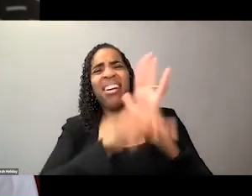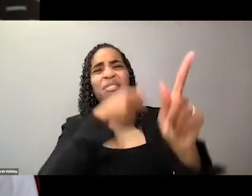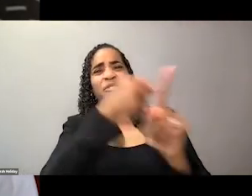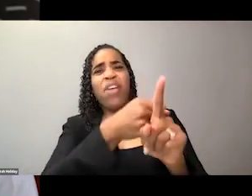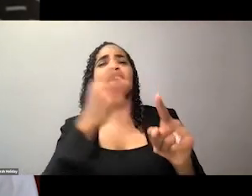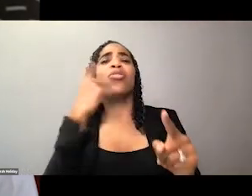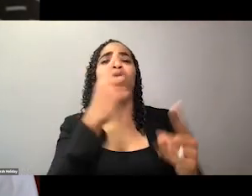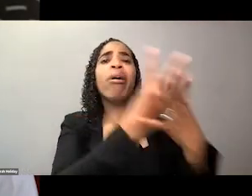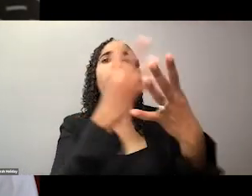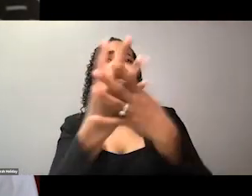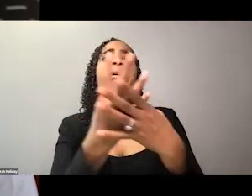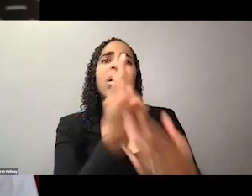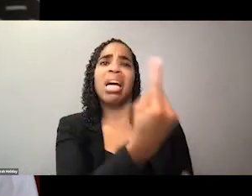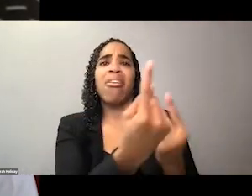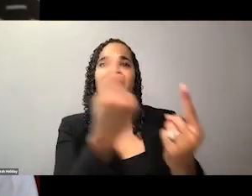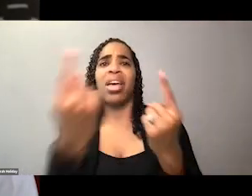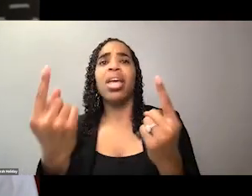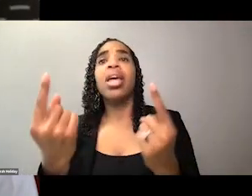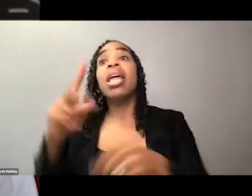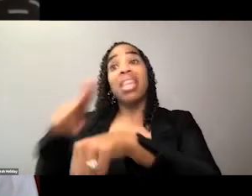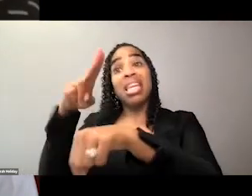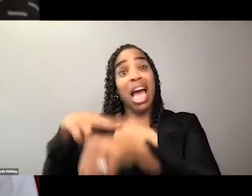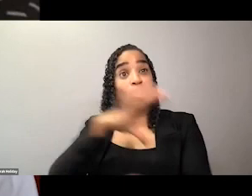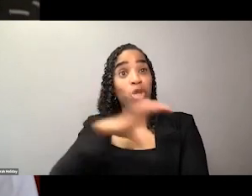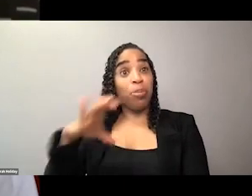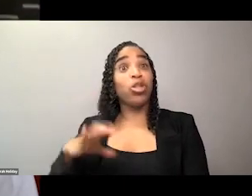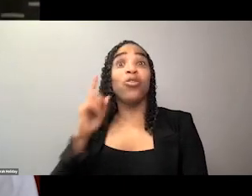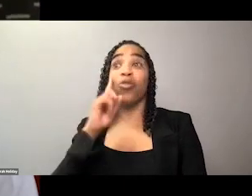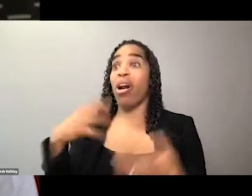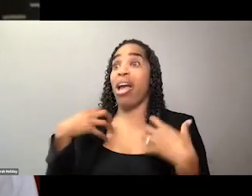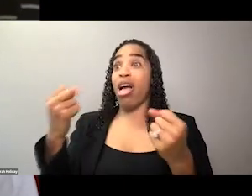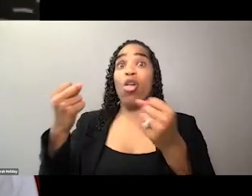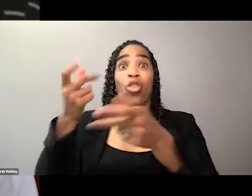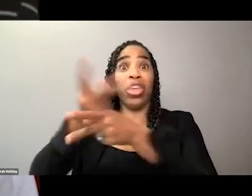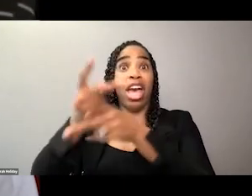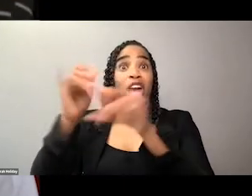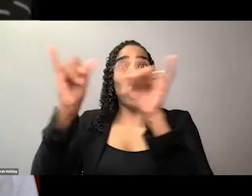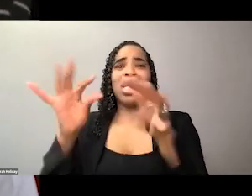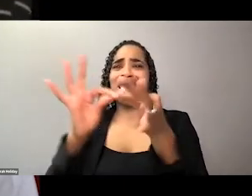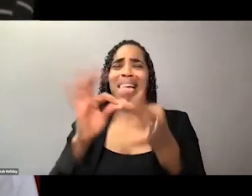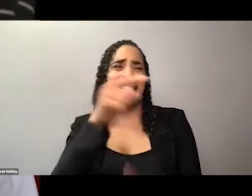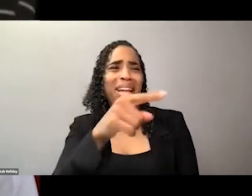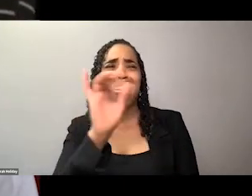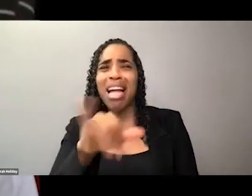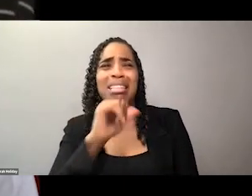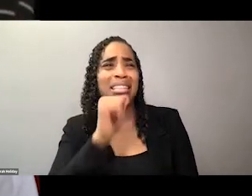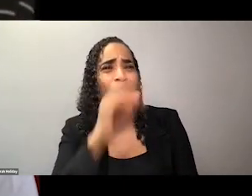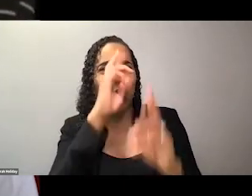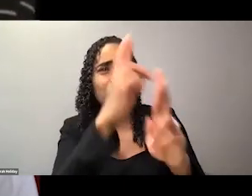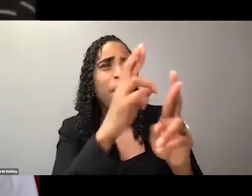which the National Commission on Correctional Health Care describes as inhumane, degrading